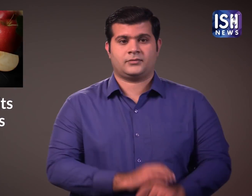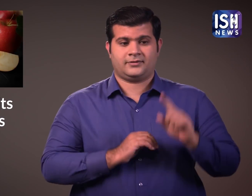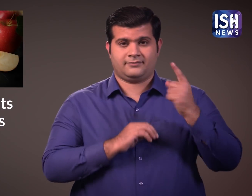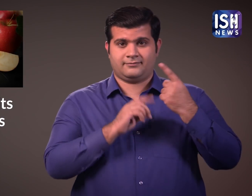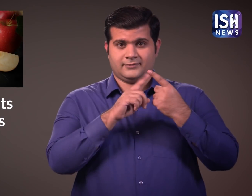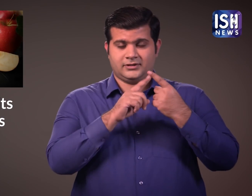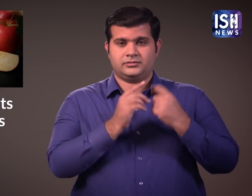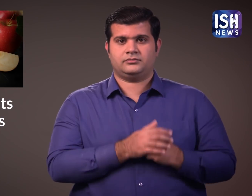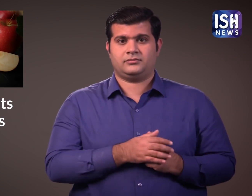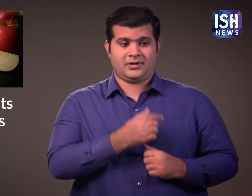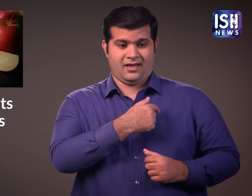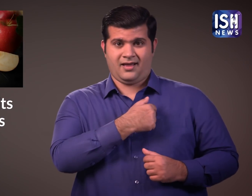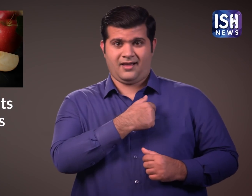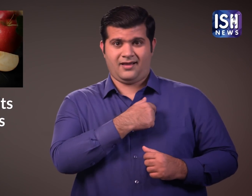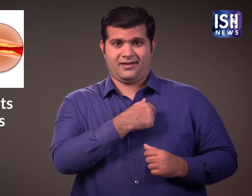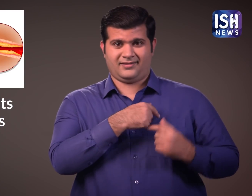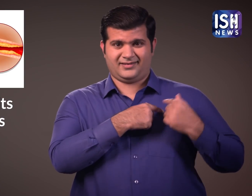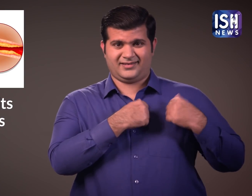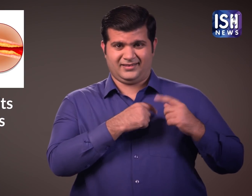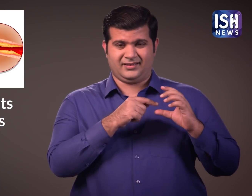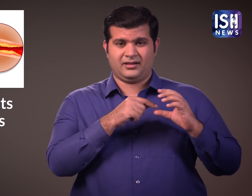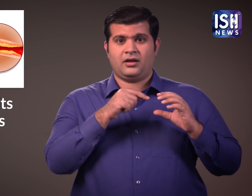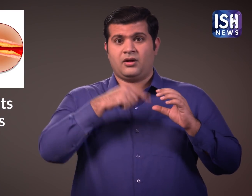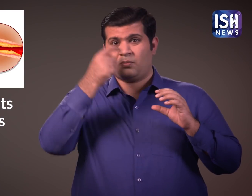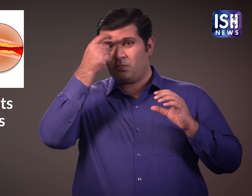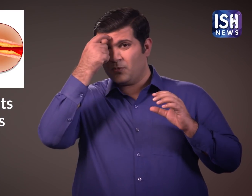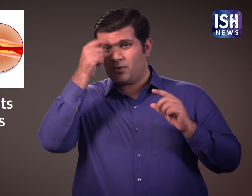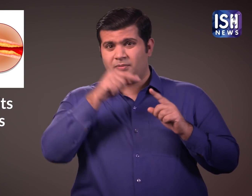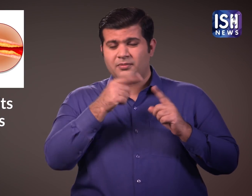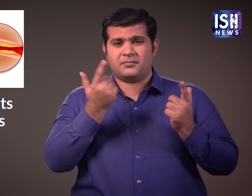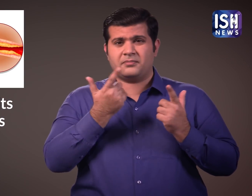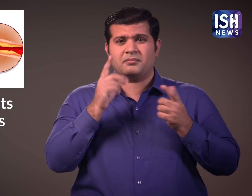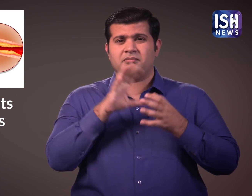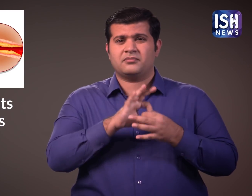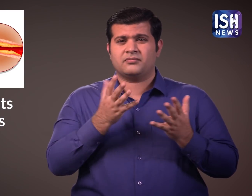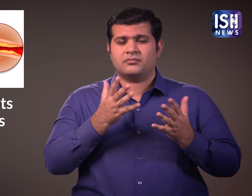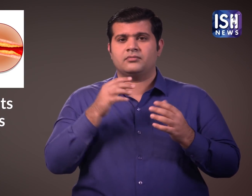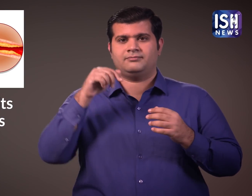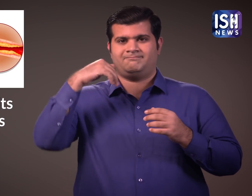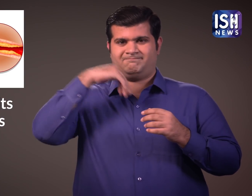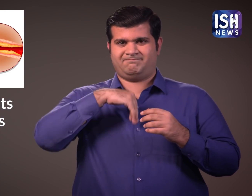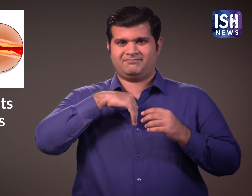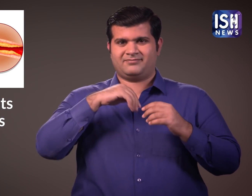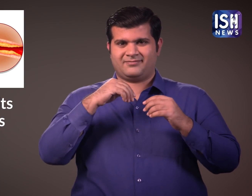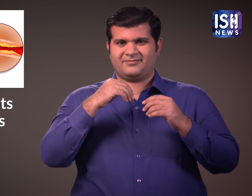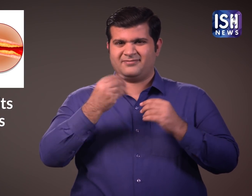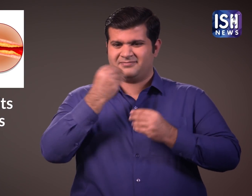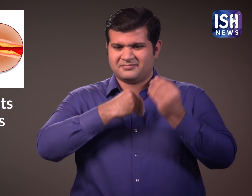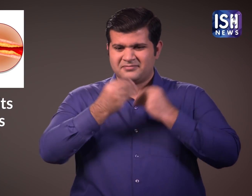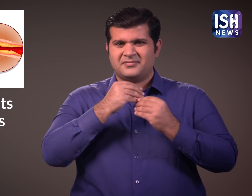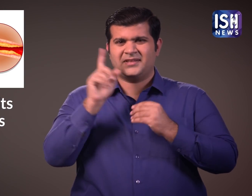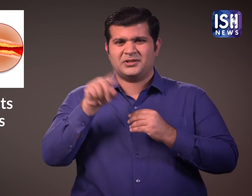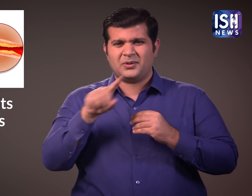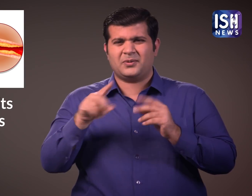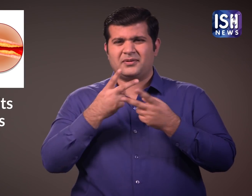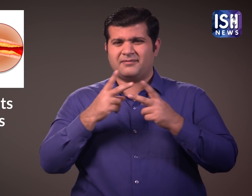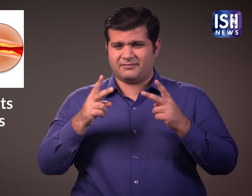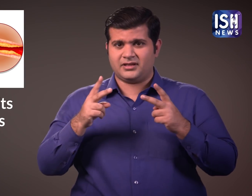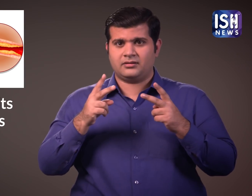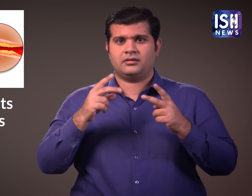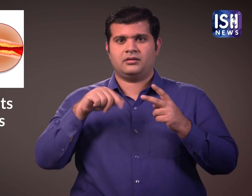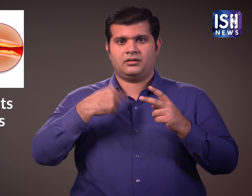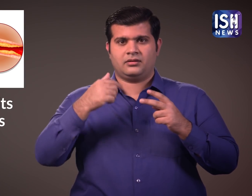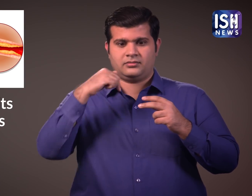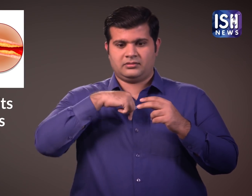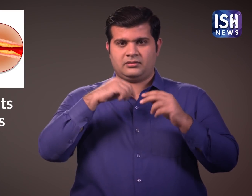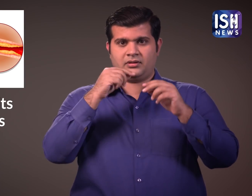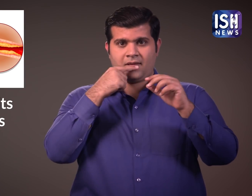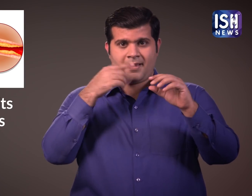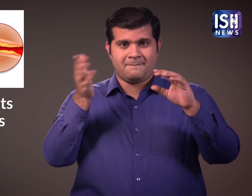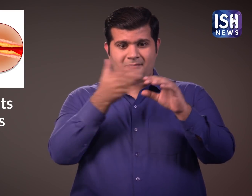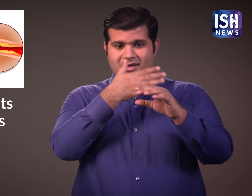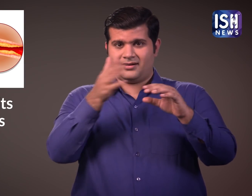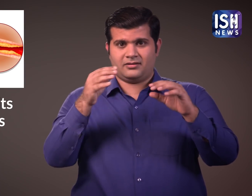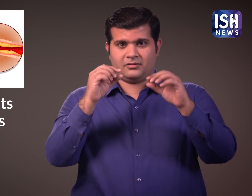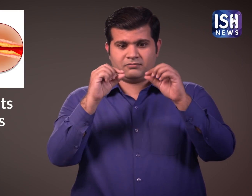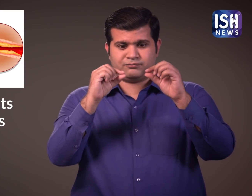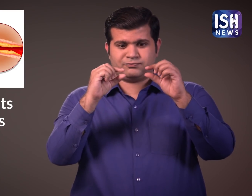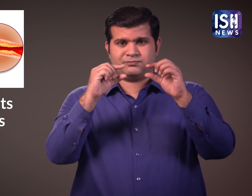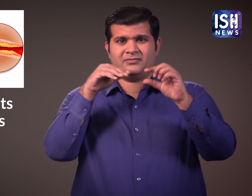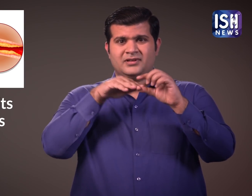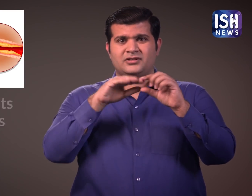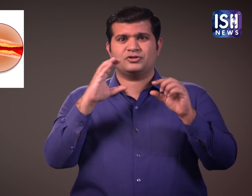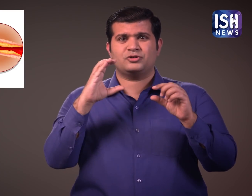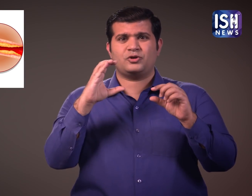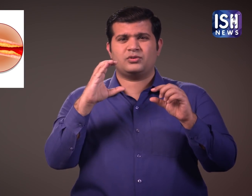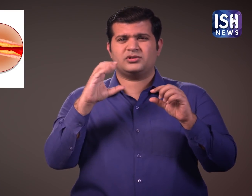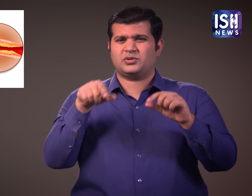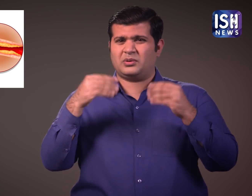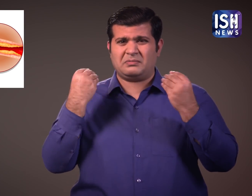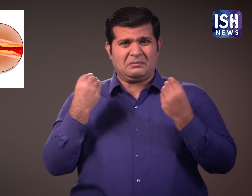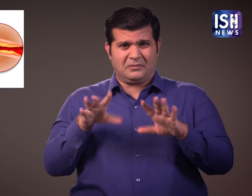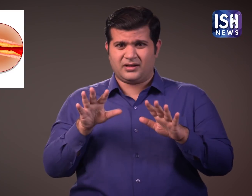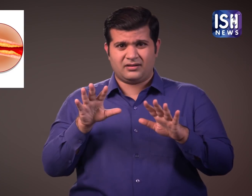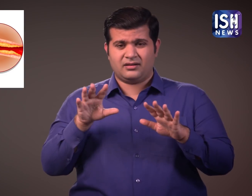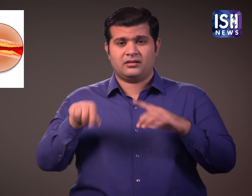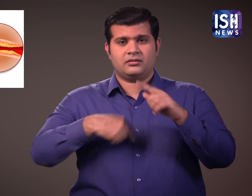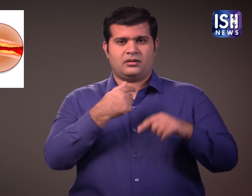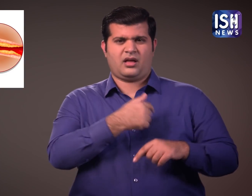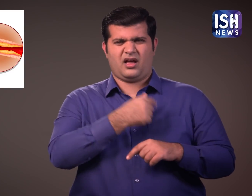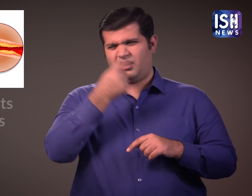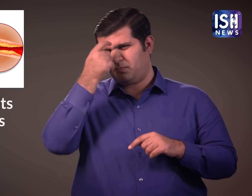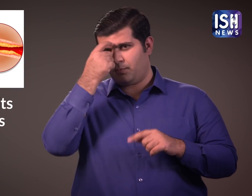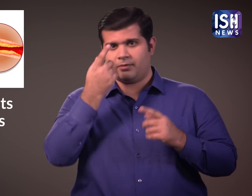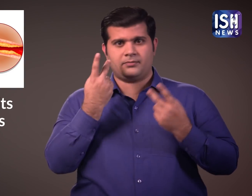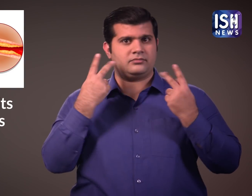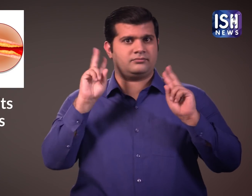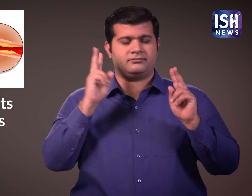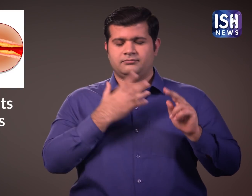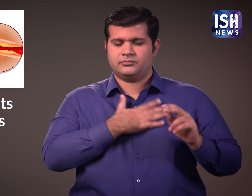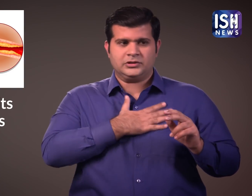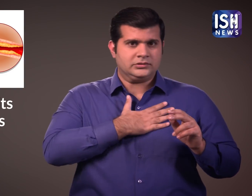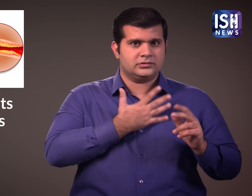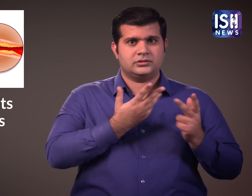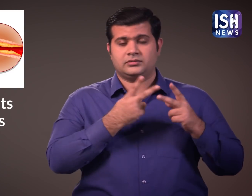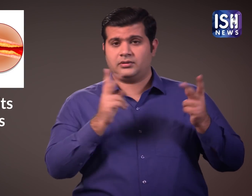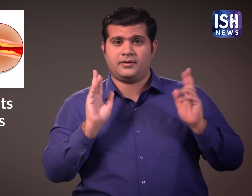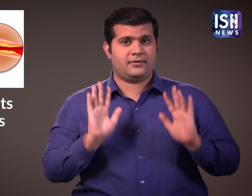Eating unhealthy foods leads to rise in Cholestrol which clogs our arteries and causes multiple heart problems.